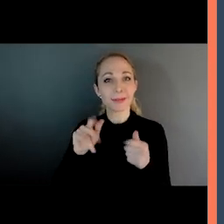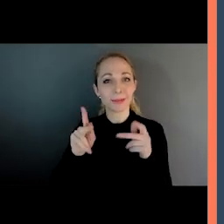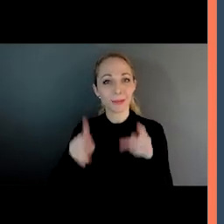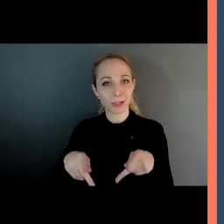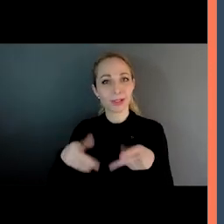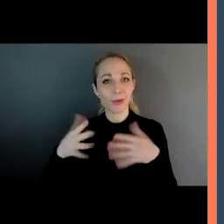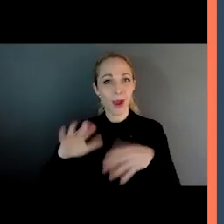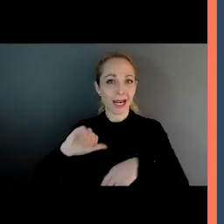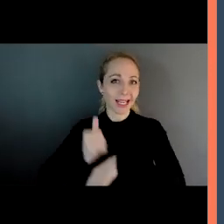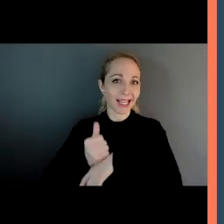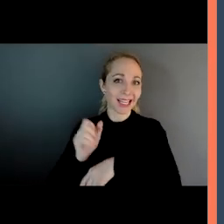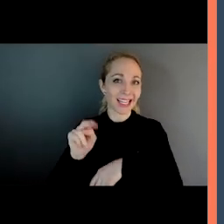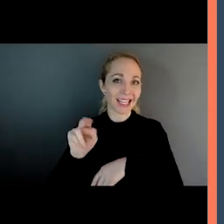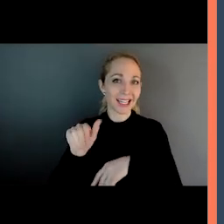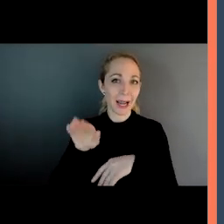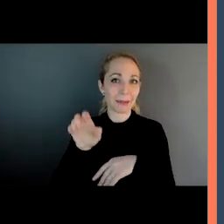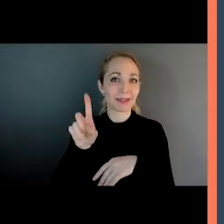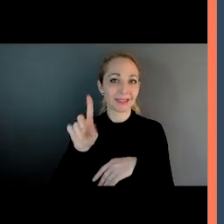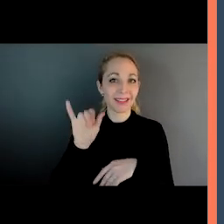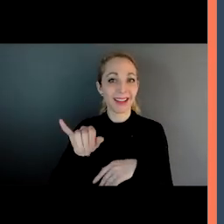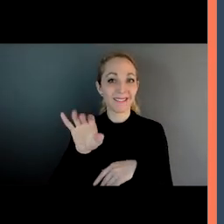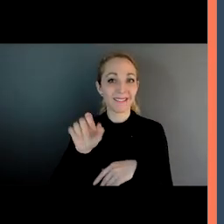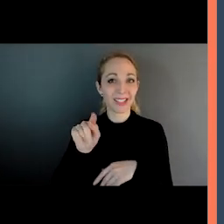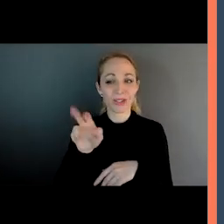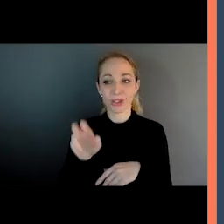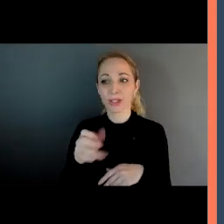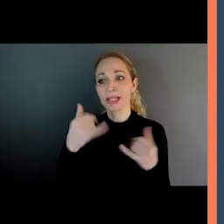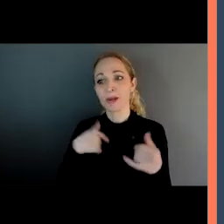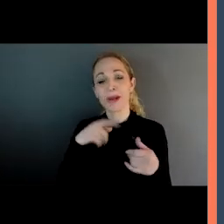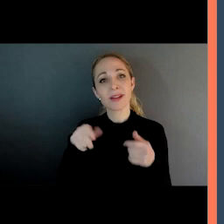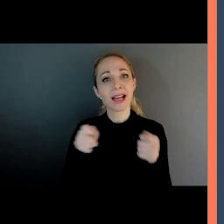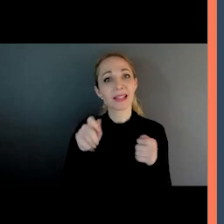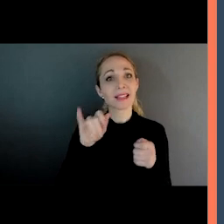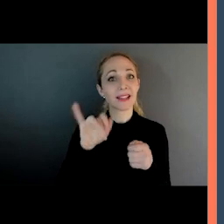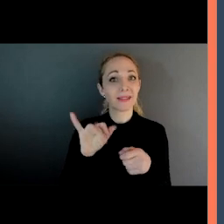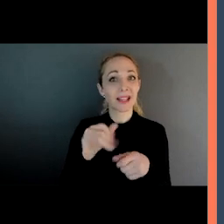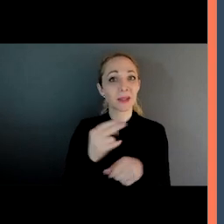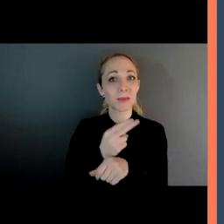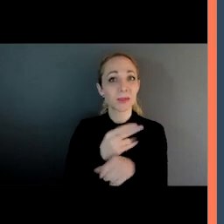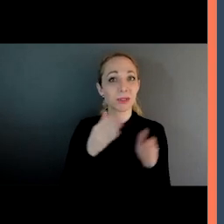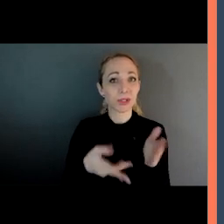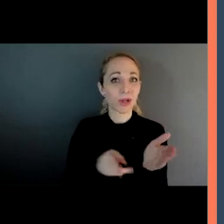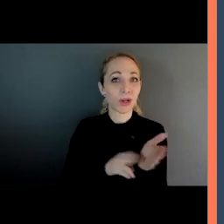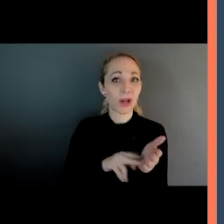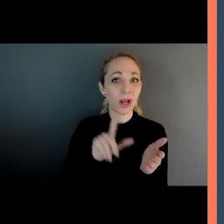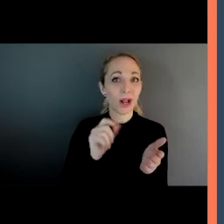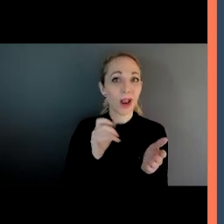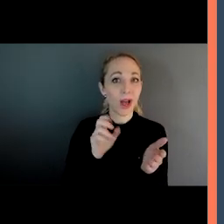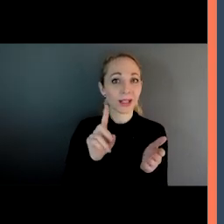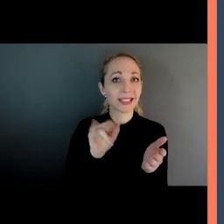NOW WE NEED TO HANDLE WHETHER THE USER IS LOGGED IN OR NOT.